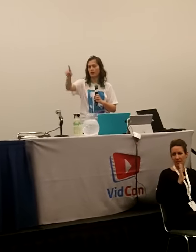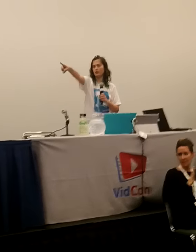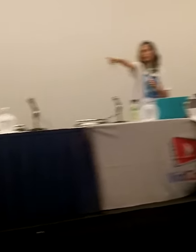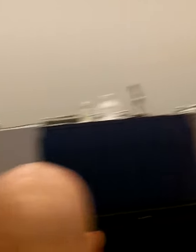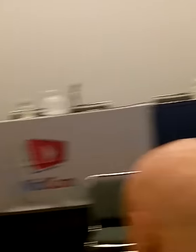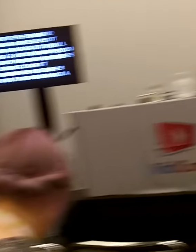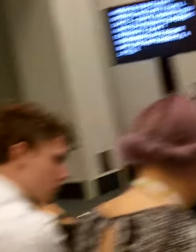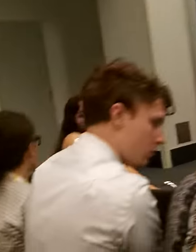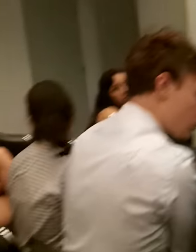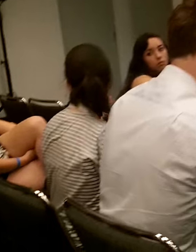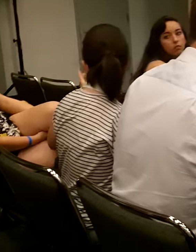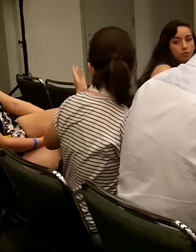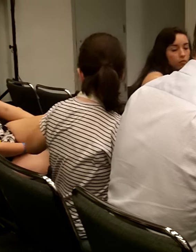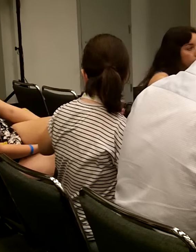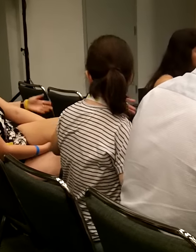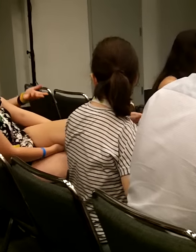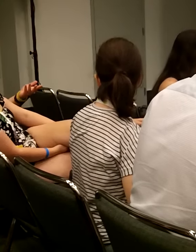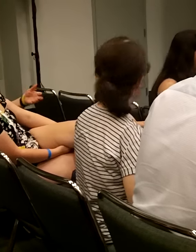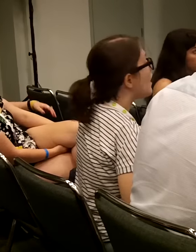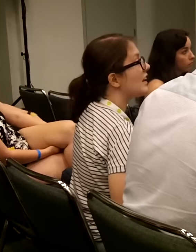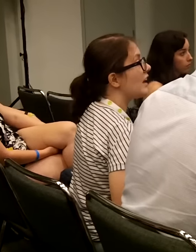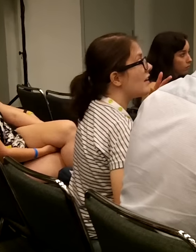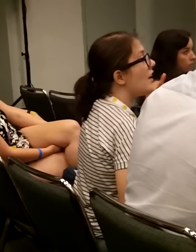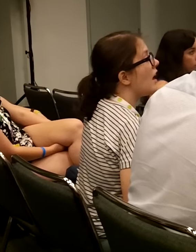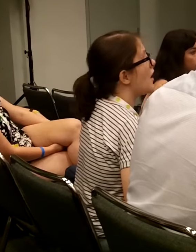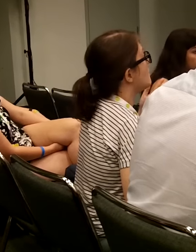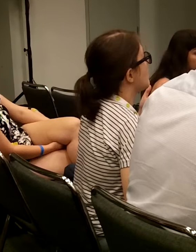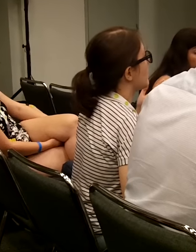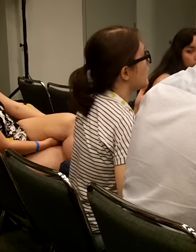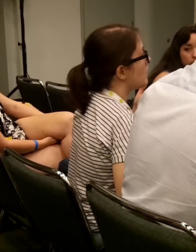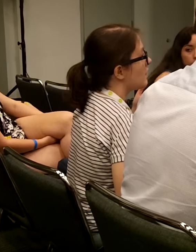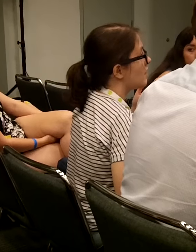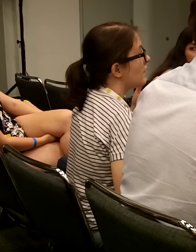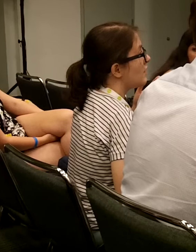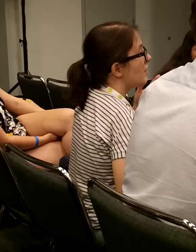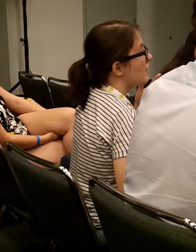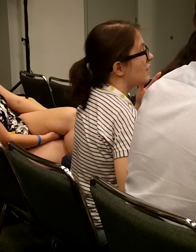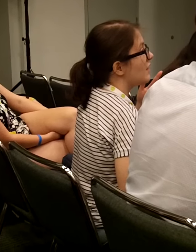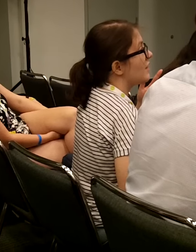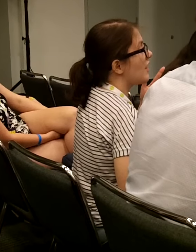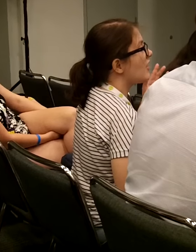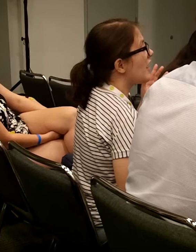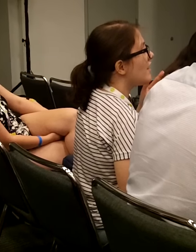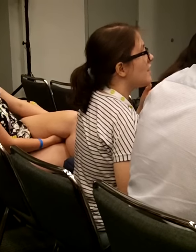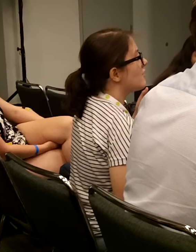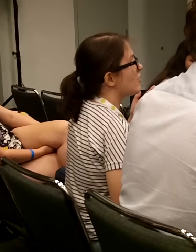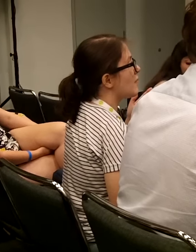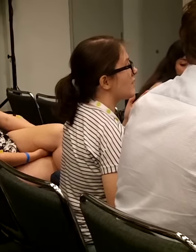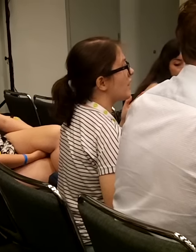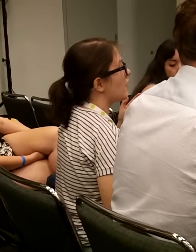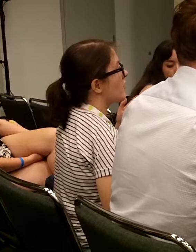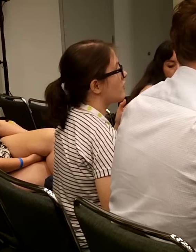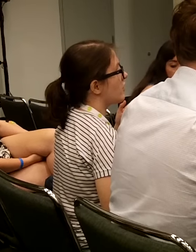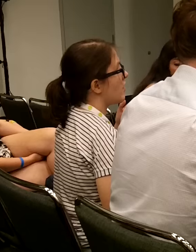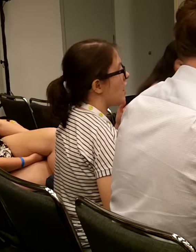(Woman In Front Row) And my second question-- Oh, you had two? My second question-- RIKKI: Oh, sorry, second question. It's okay, just my second question,